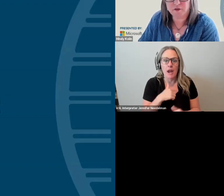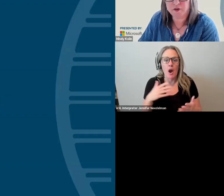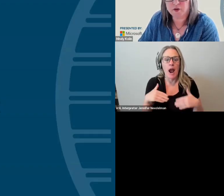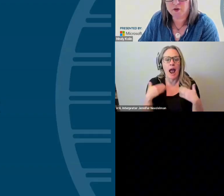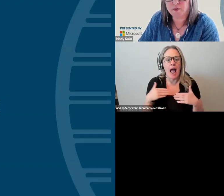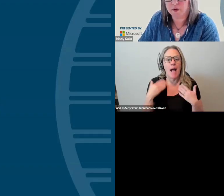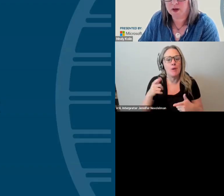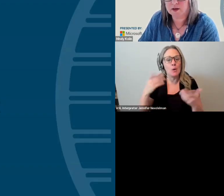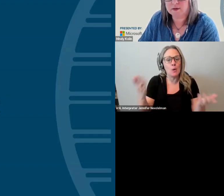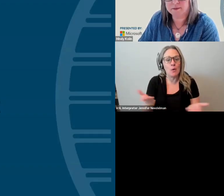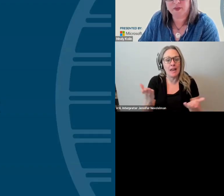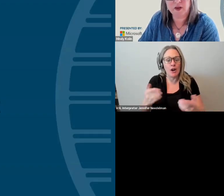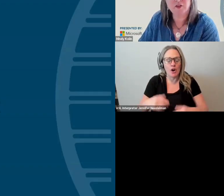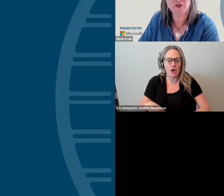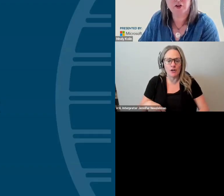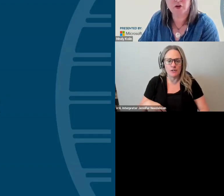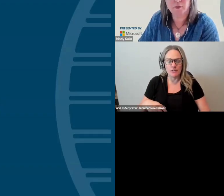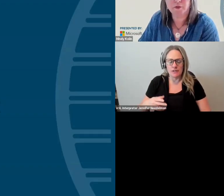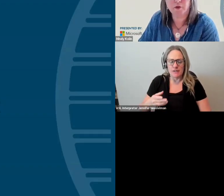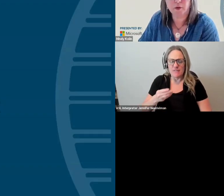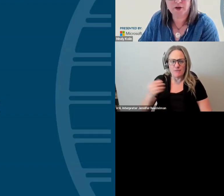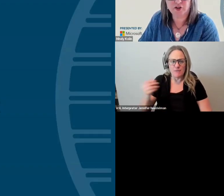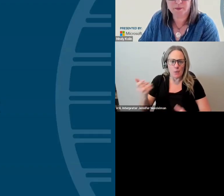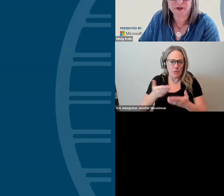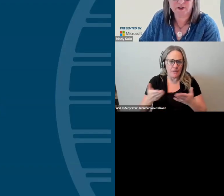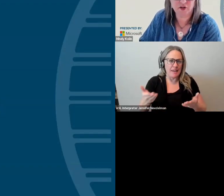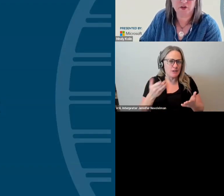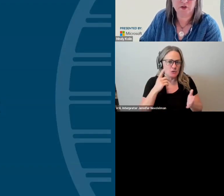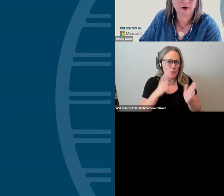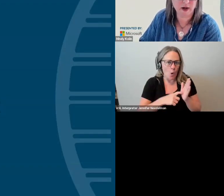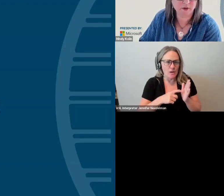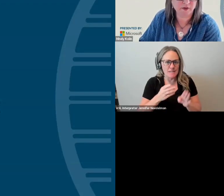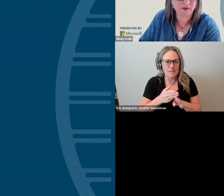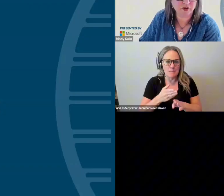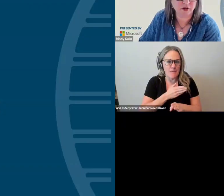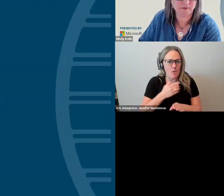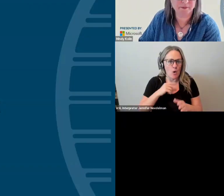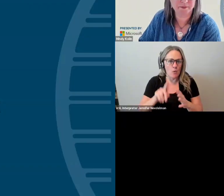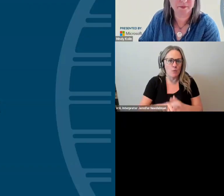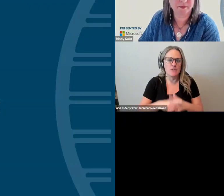Just a few things to note before we jump into our session.